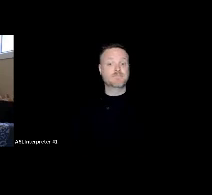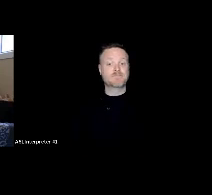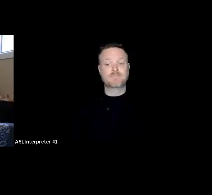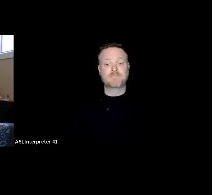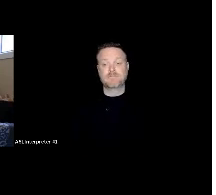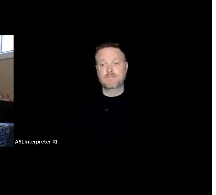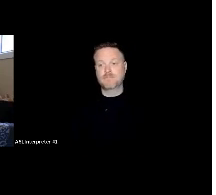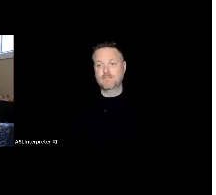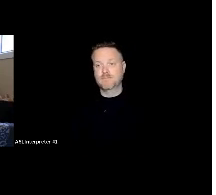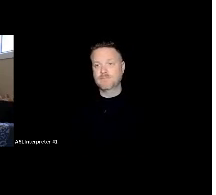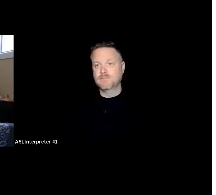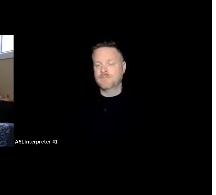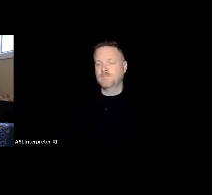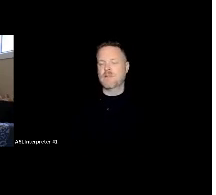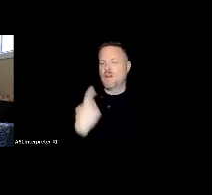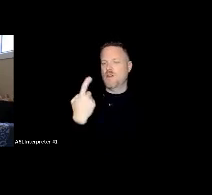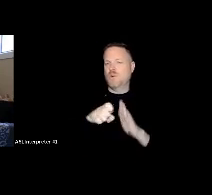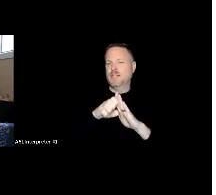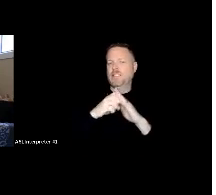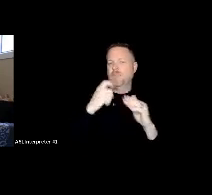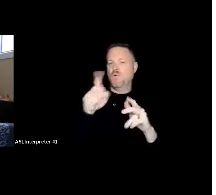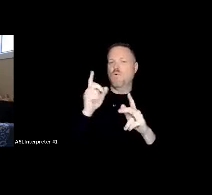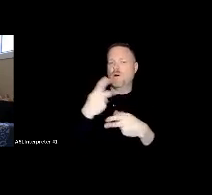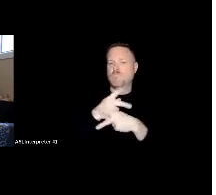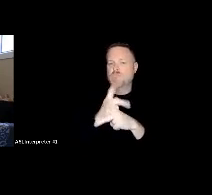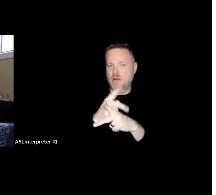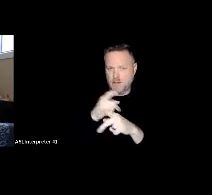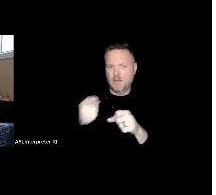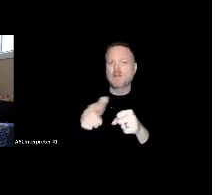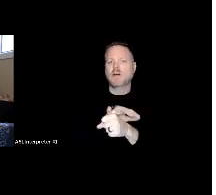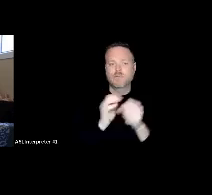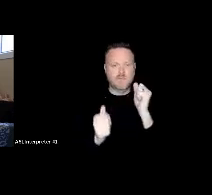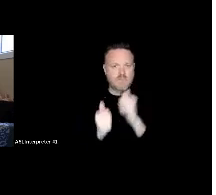I'm going to show you an example of a product that does cover most of those components. So